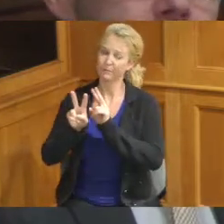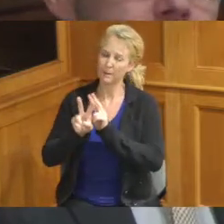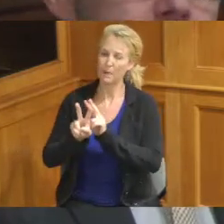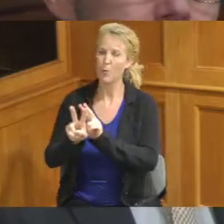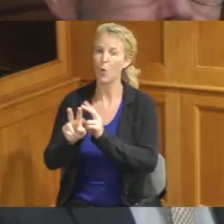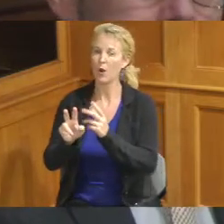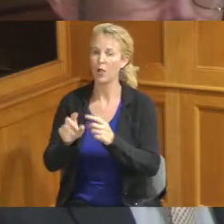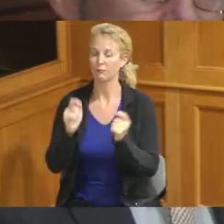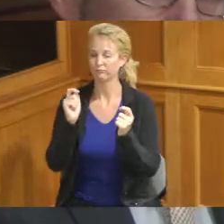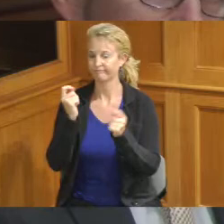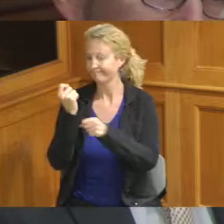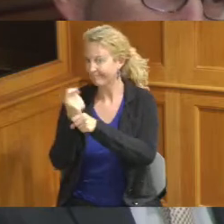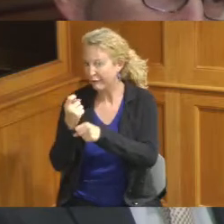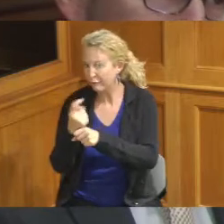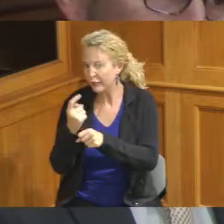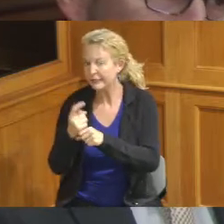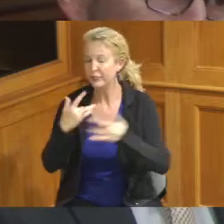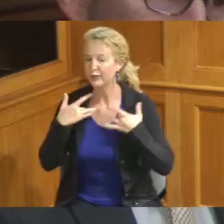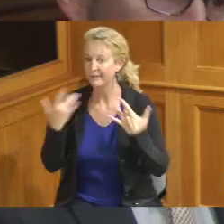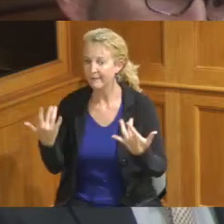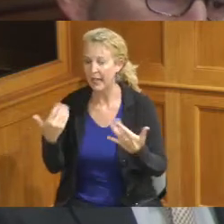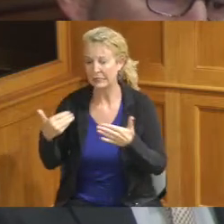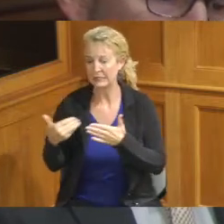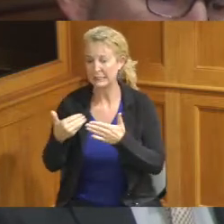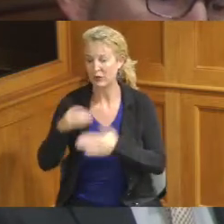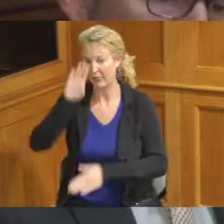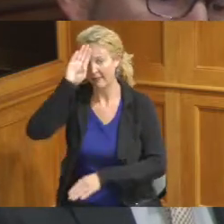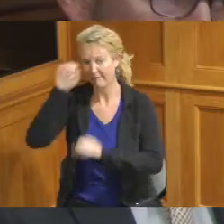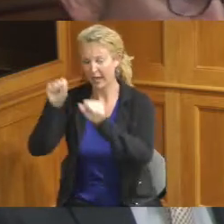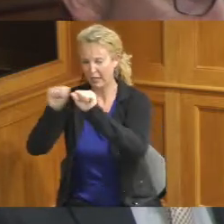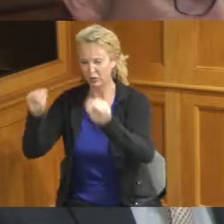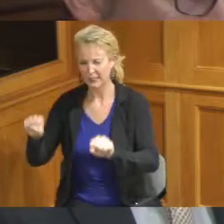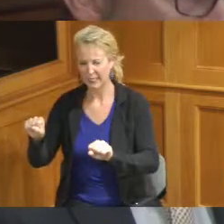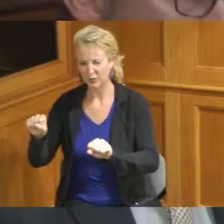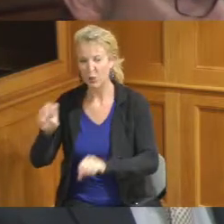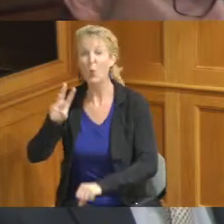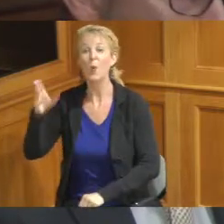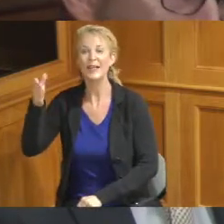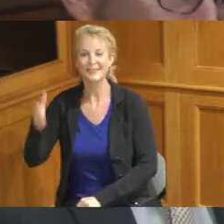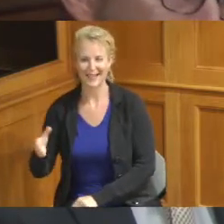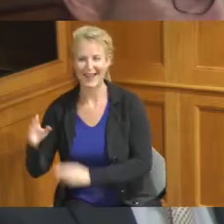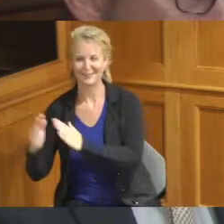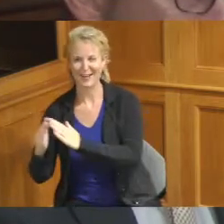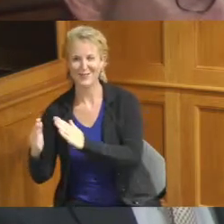held near the fire station at on the east no West it's on the west side of downtown they always do